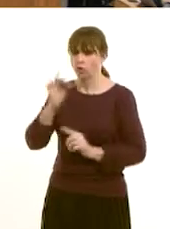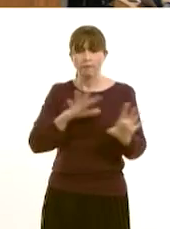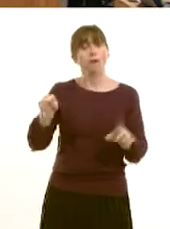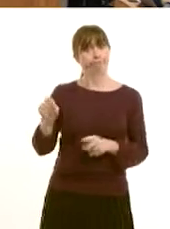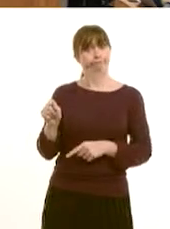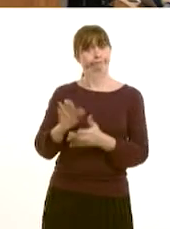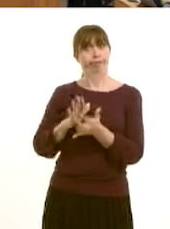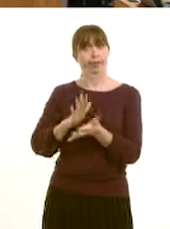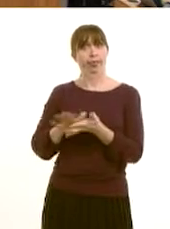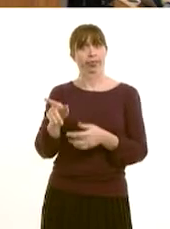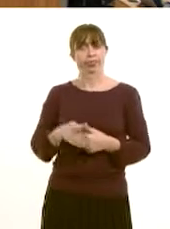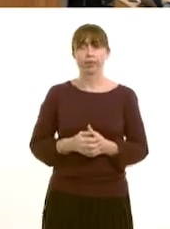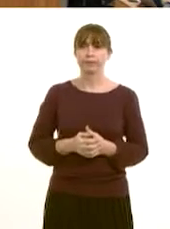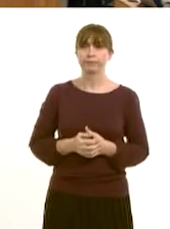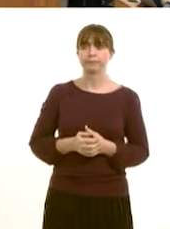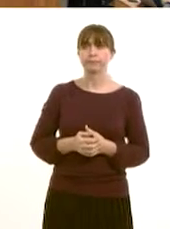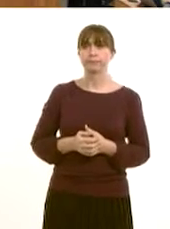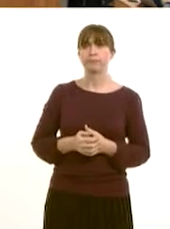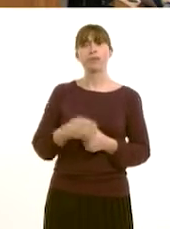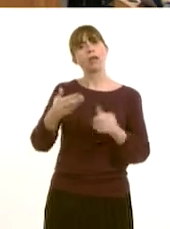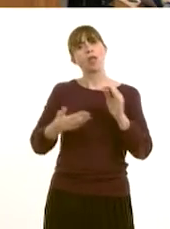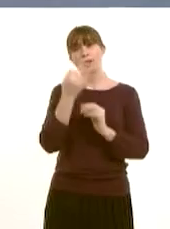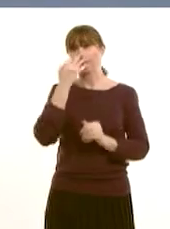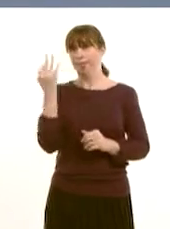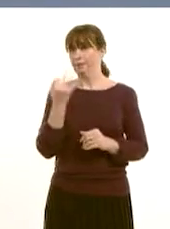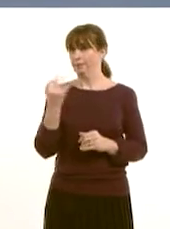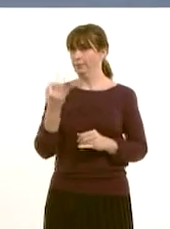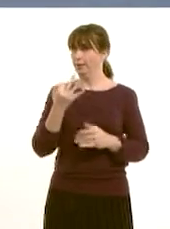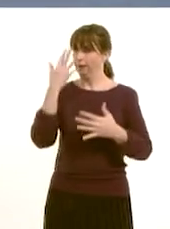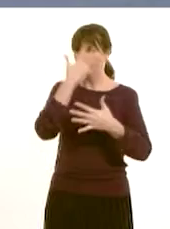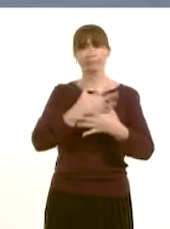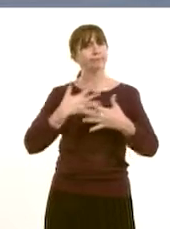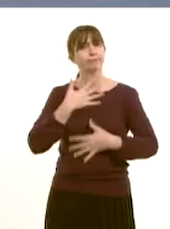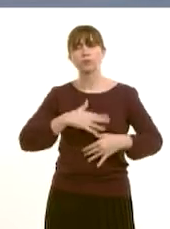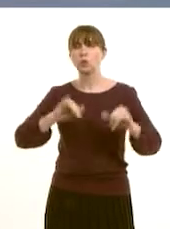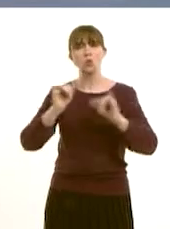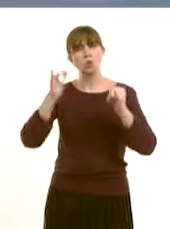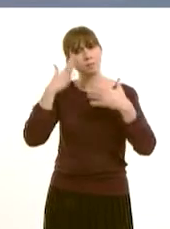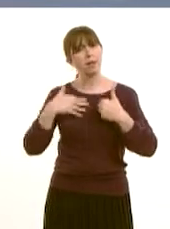Support and access to services for under 18-year-olds experiencing severe mental health problems